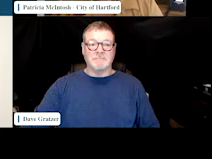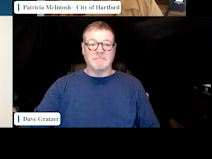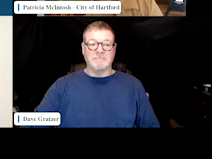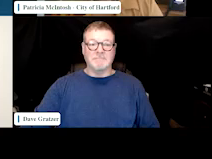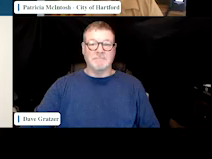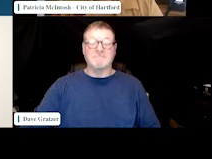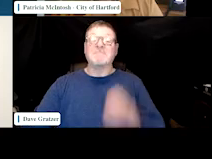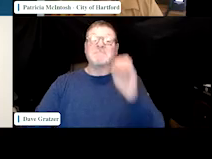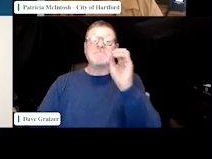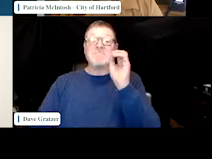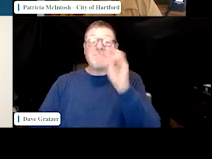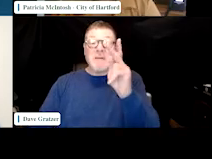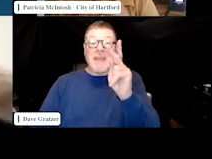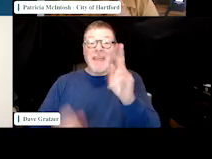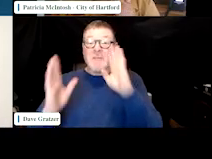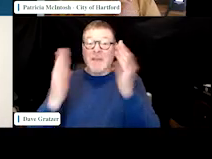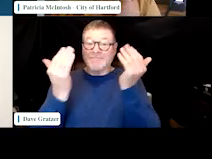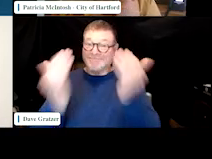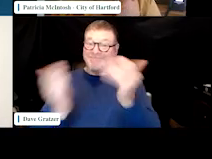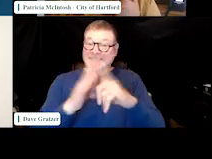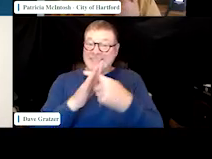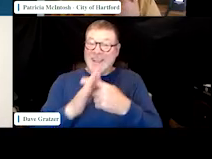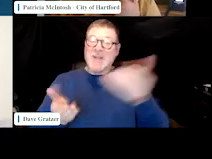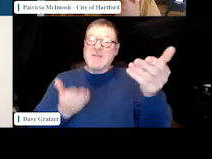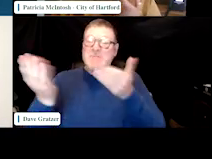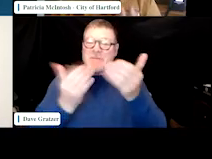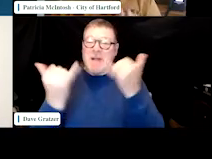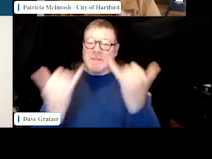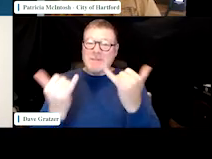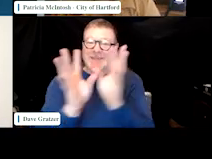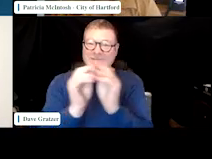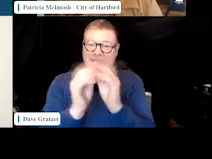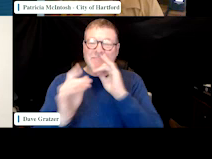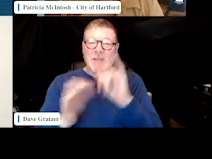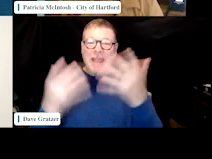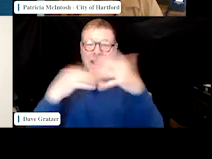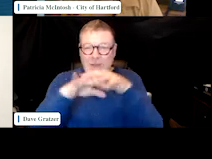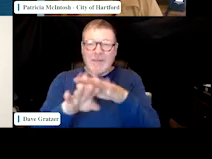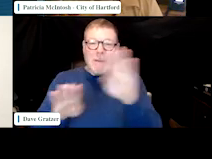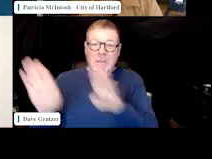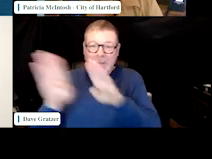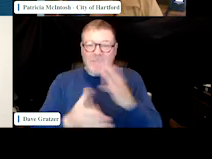Okay, we're gonna go ahead and get started. So welcome to today's webinar on Integrating Behavioral Health Peer Support